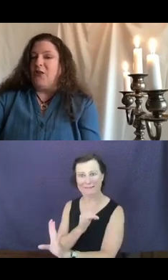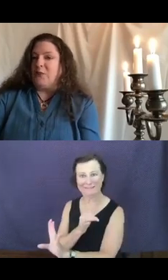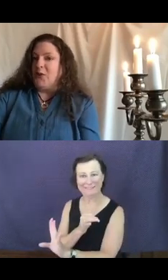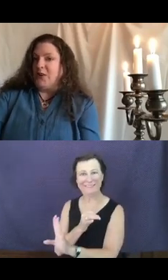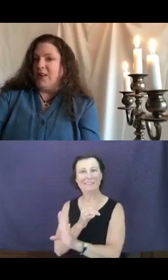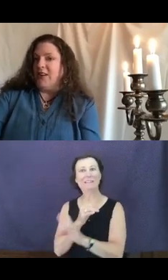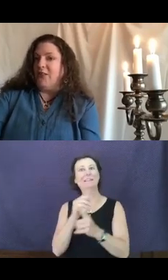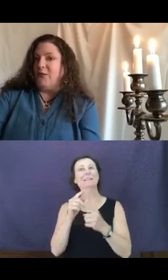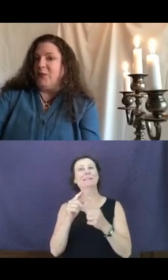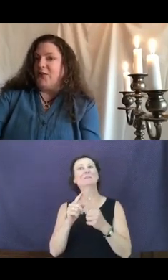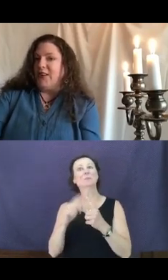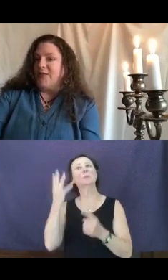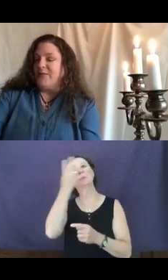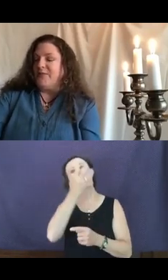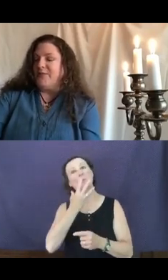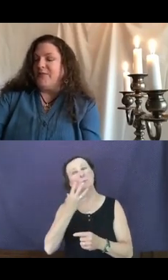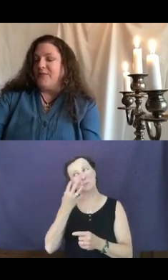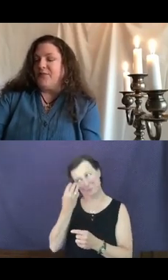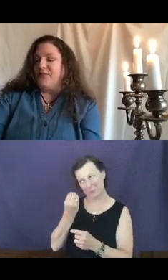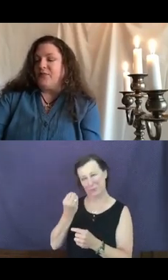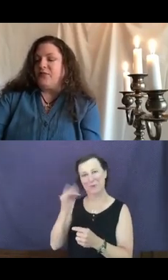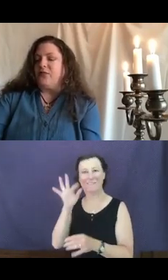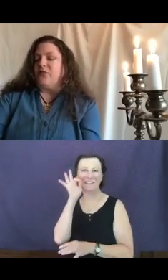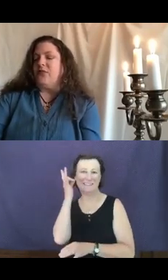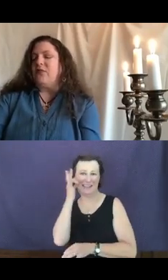beauty of Pussy.